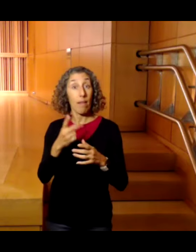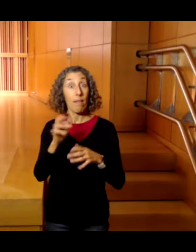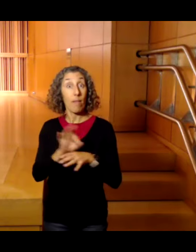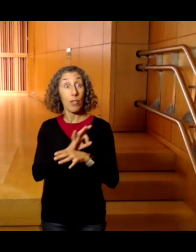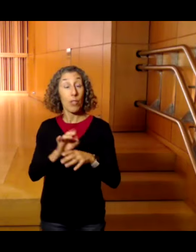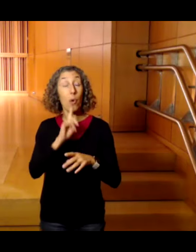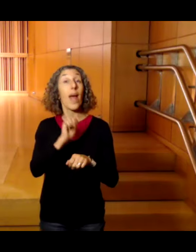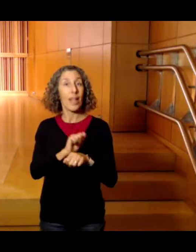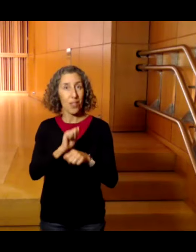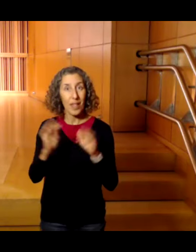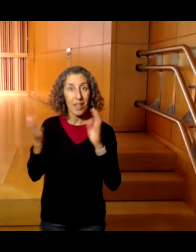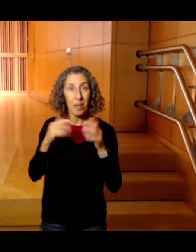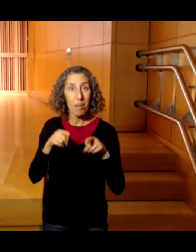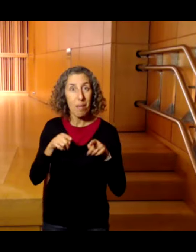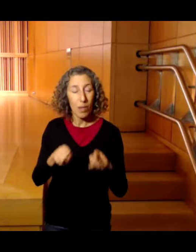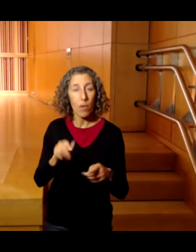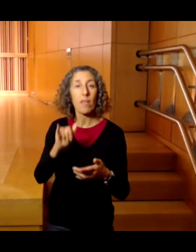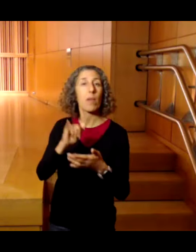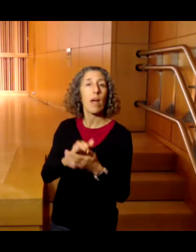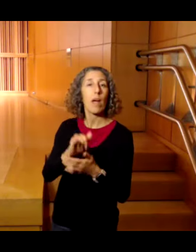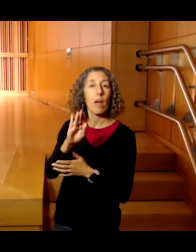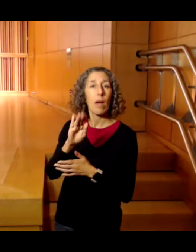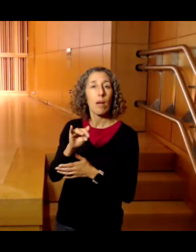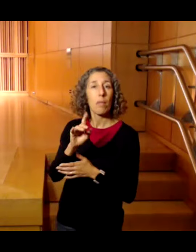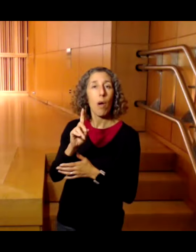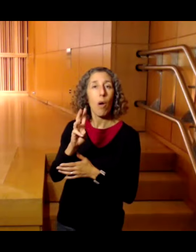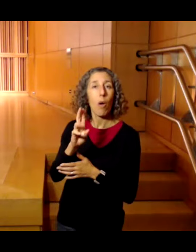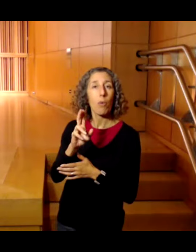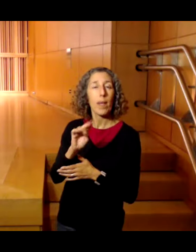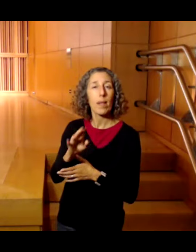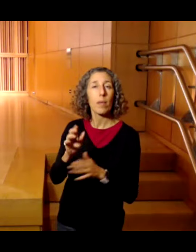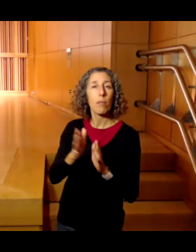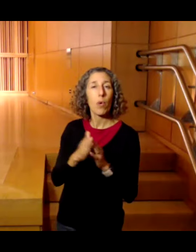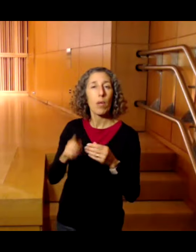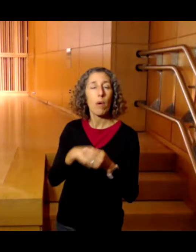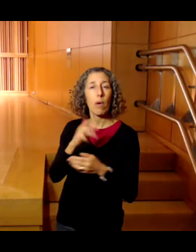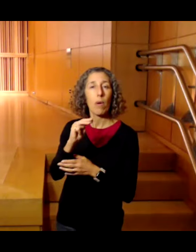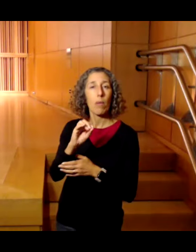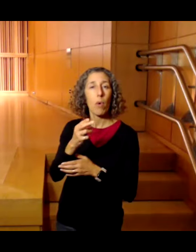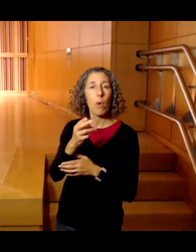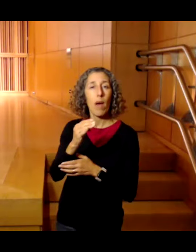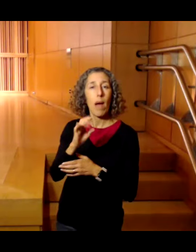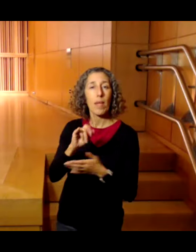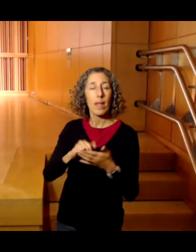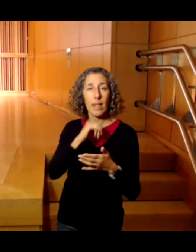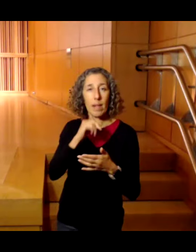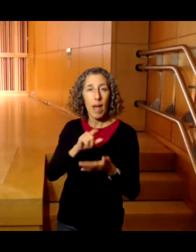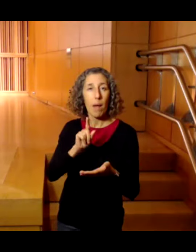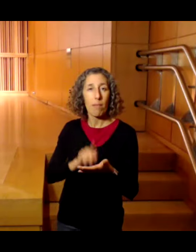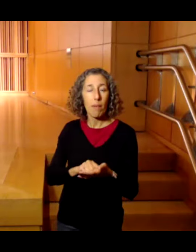and no papers for Muhammad. Baldwin repeats a story that had appeared already in both his final novel, Just Above My Head, 1978.